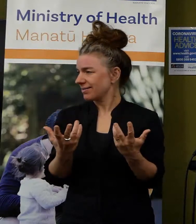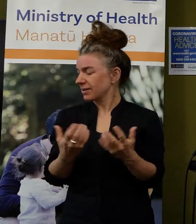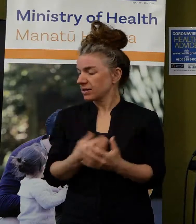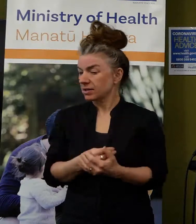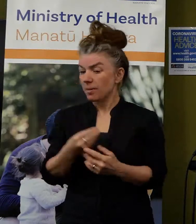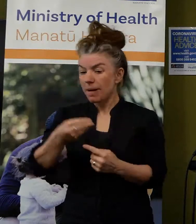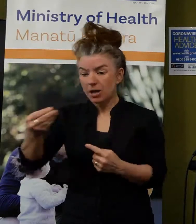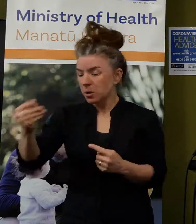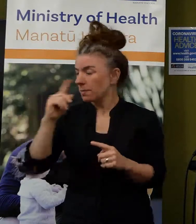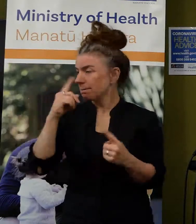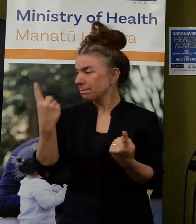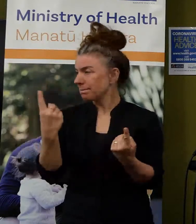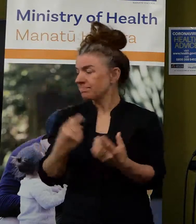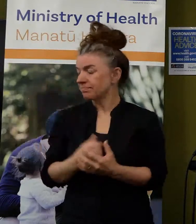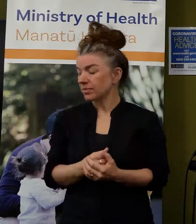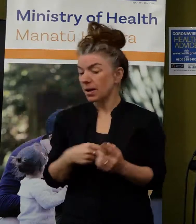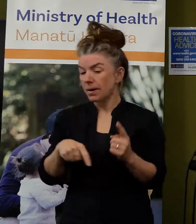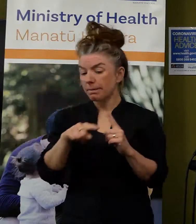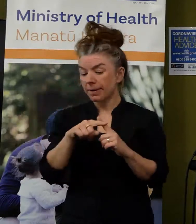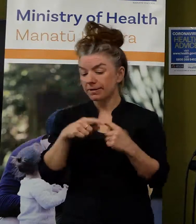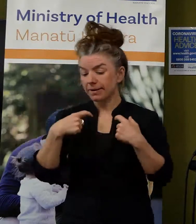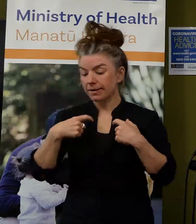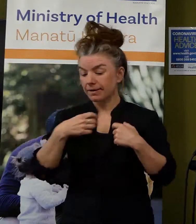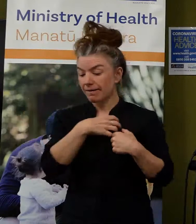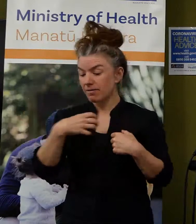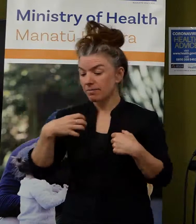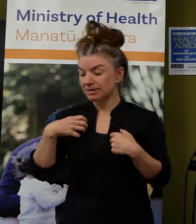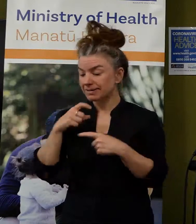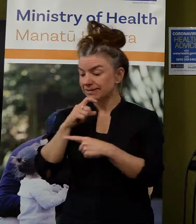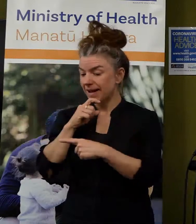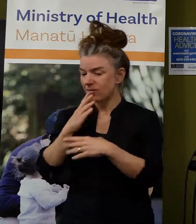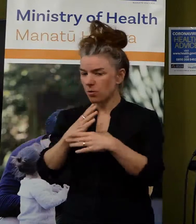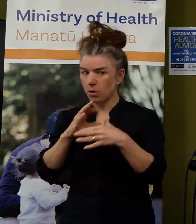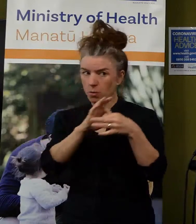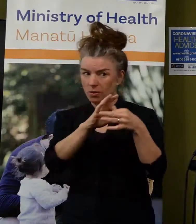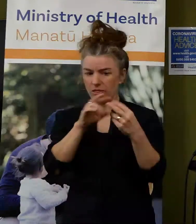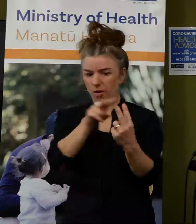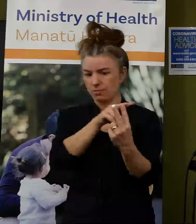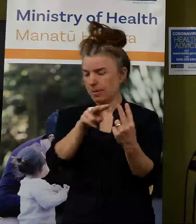For that to happen, and I know officials are working closely with them to ensure that they've